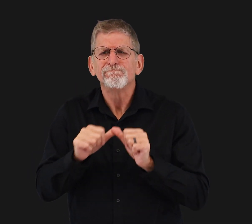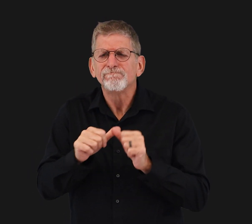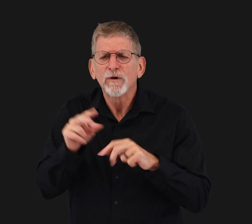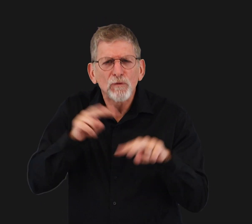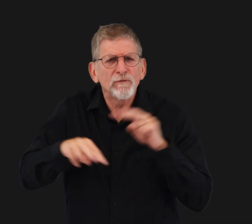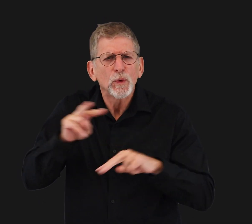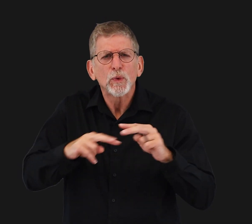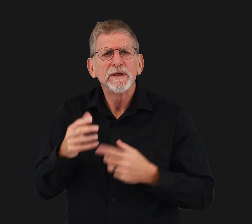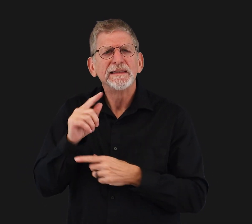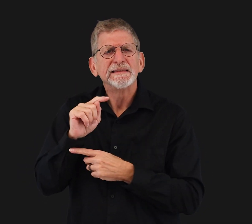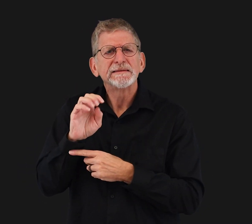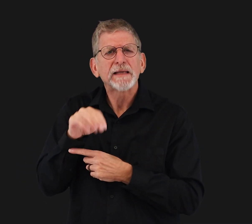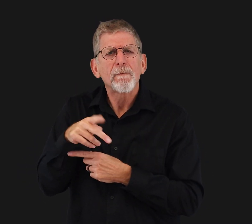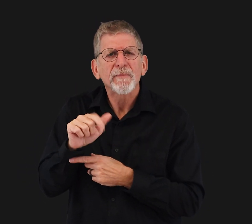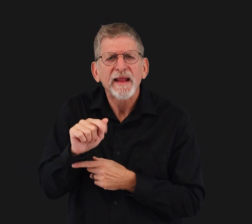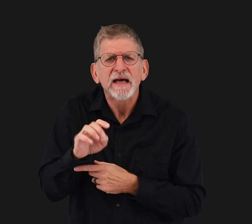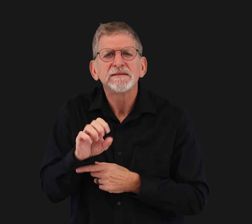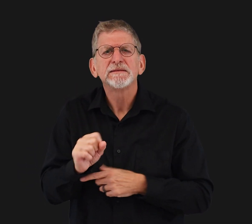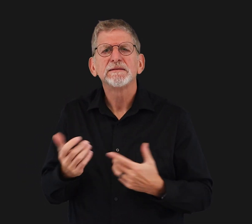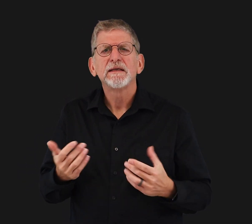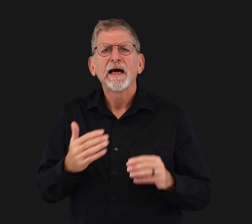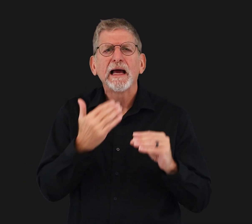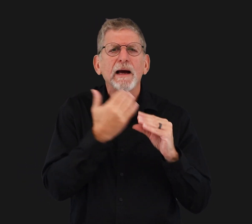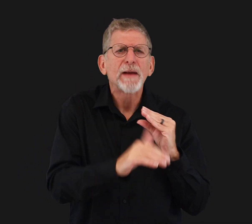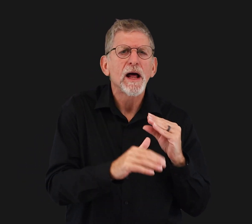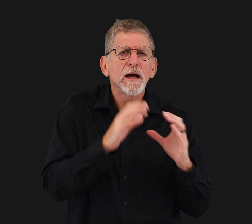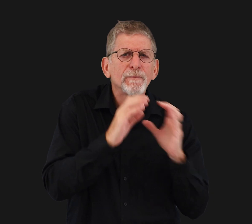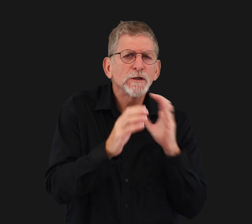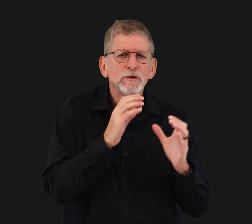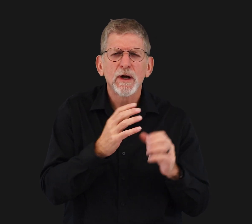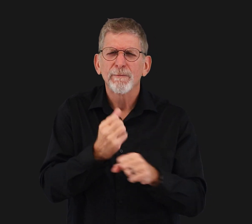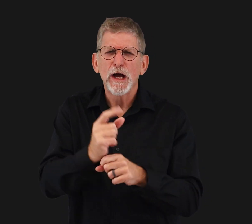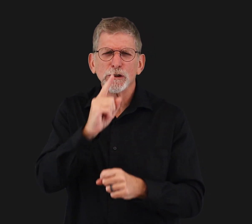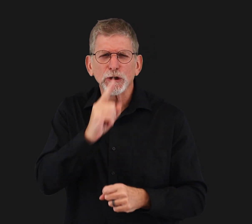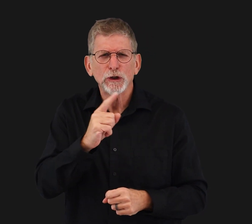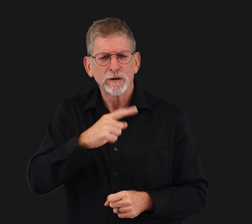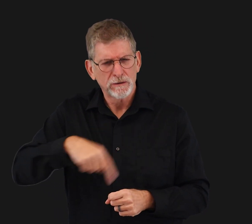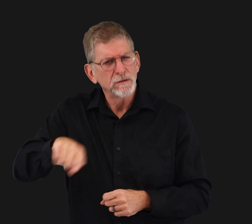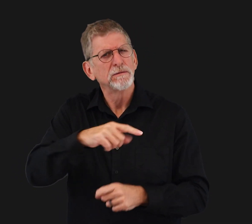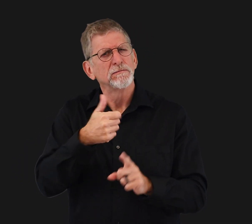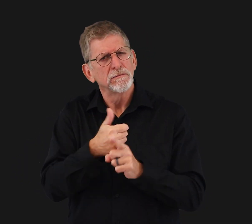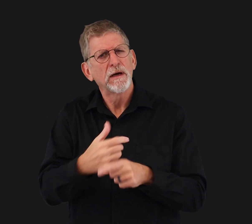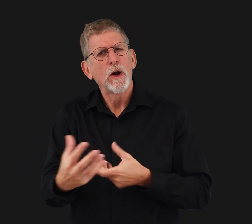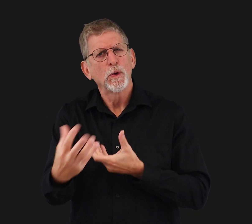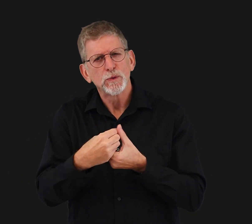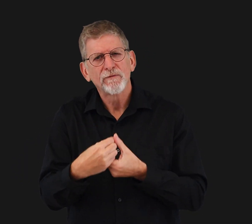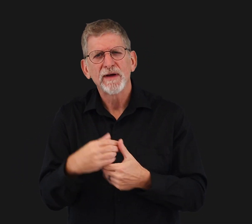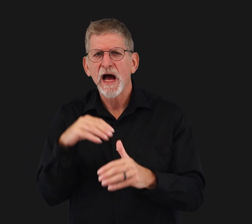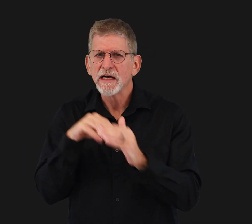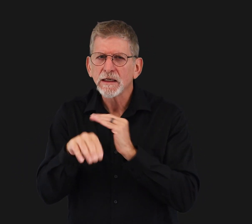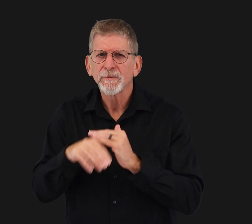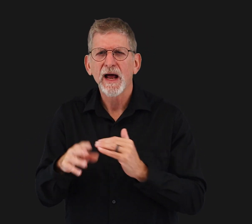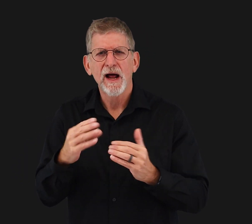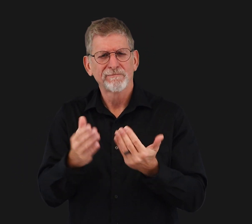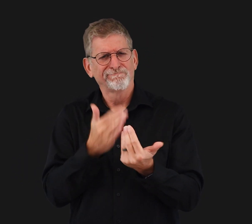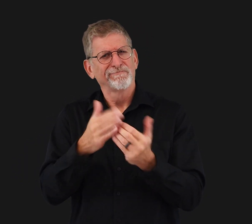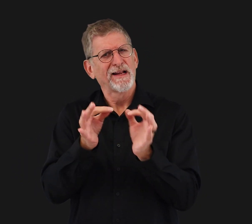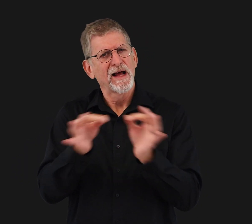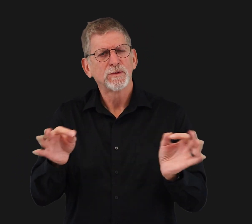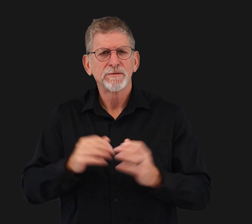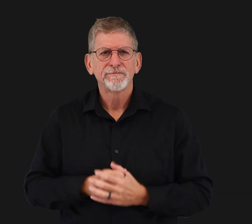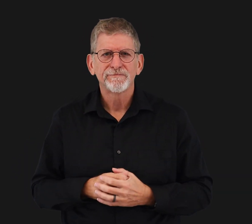We continue to review all templates and email communication to ensure they are inclusive, accessible and in plain language.